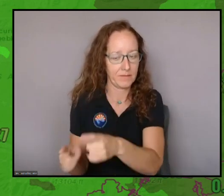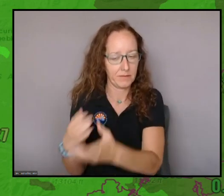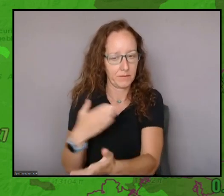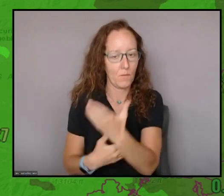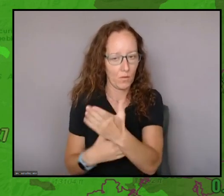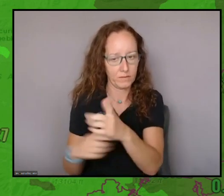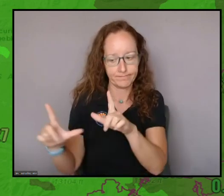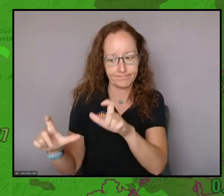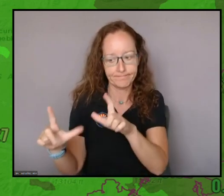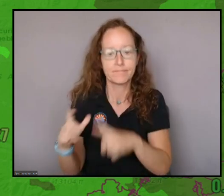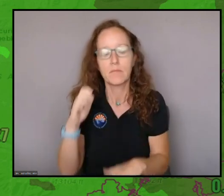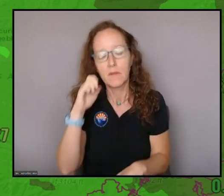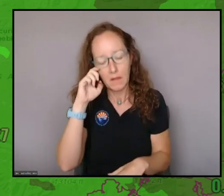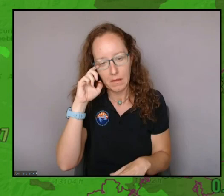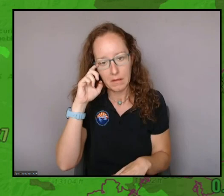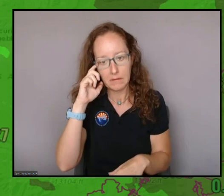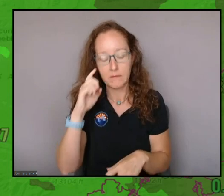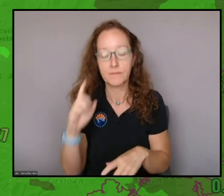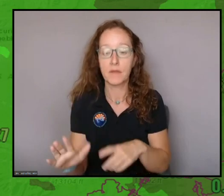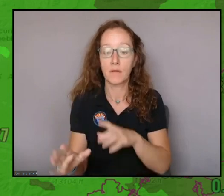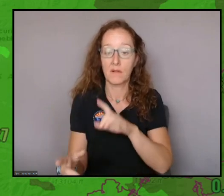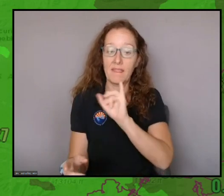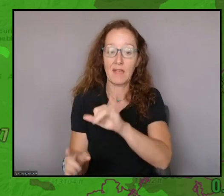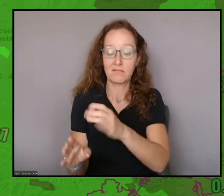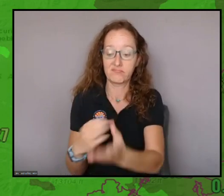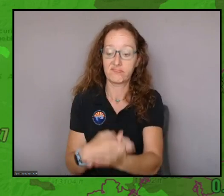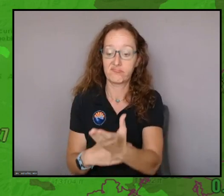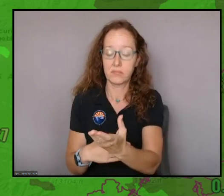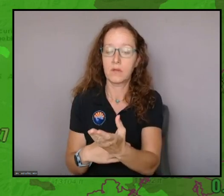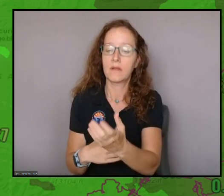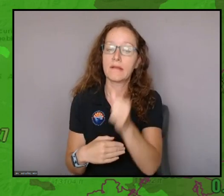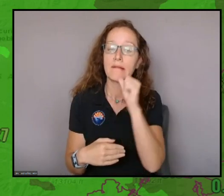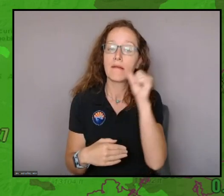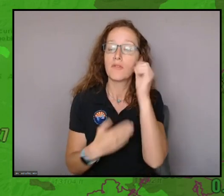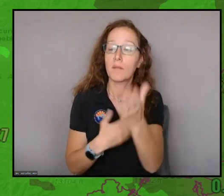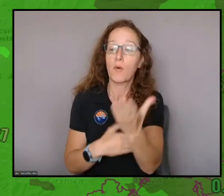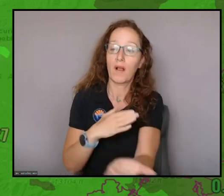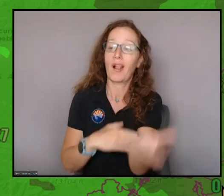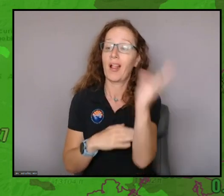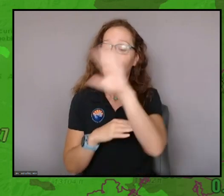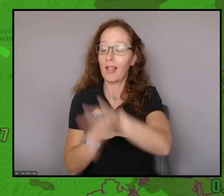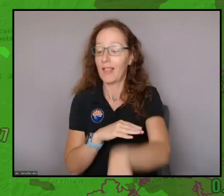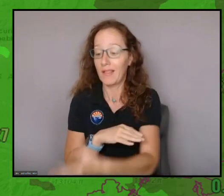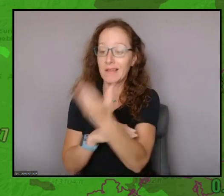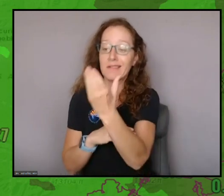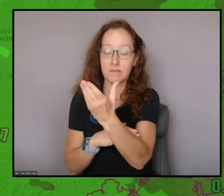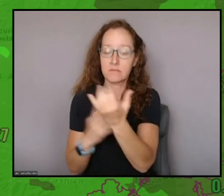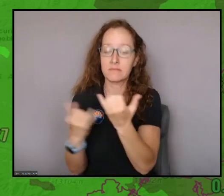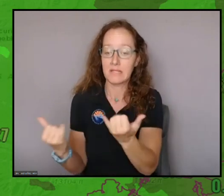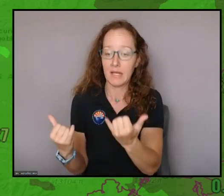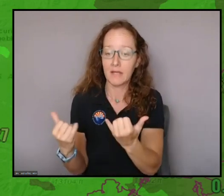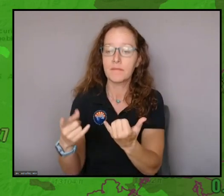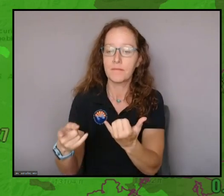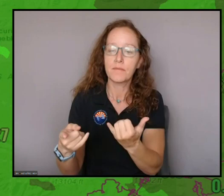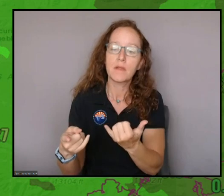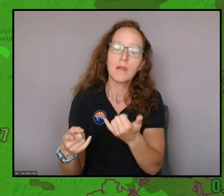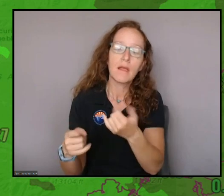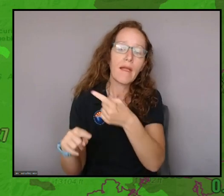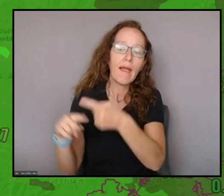anywhere from half an inch of rain to nearly an inch of rain across the western edges of the fire. So, that's been very, very